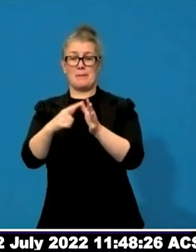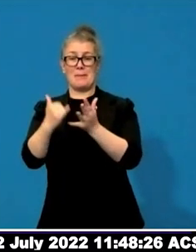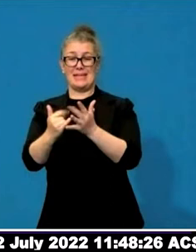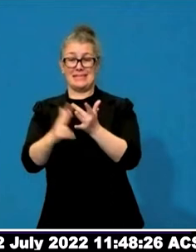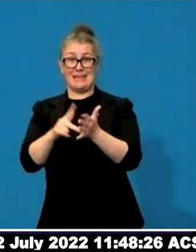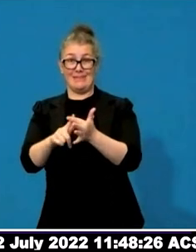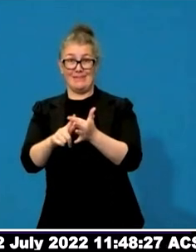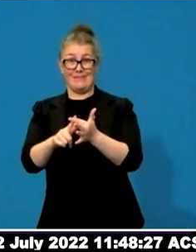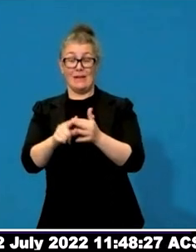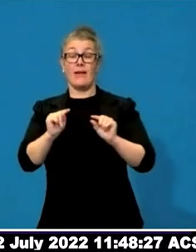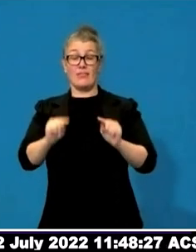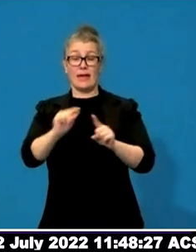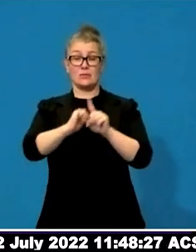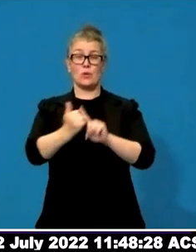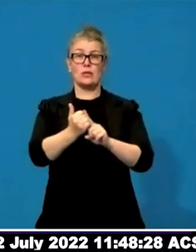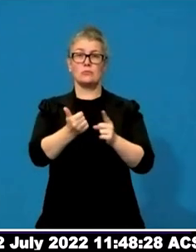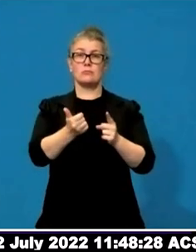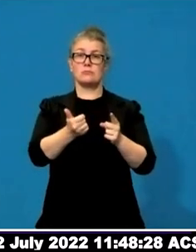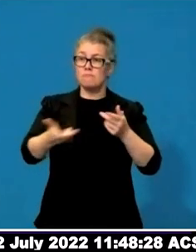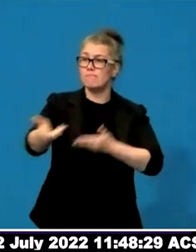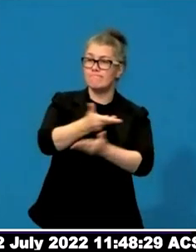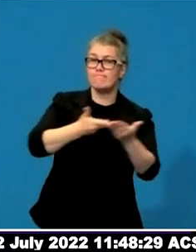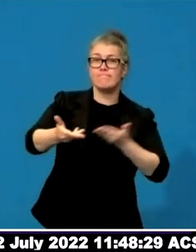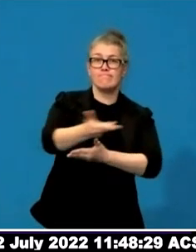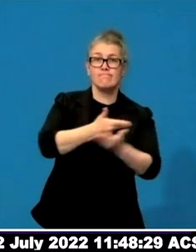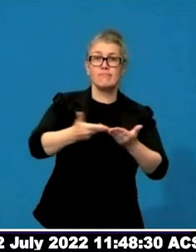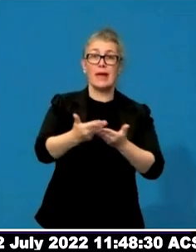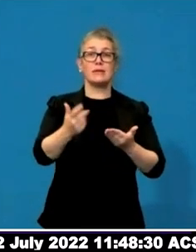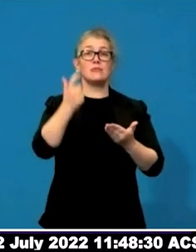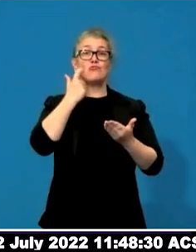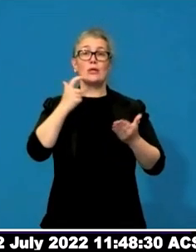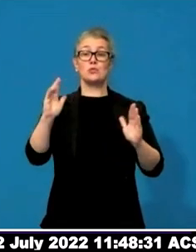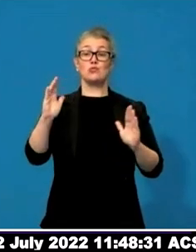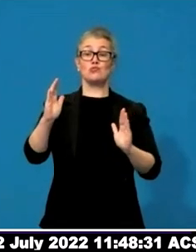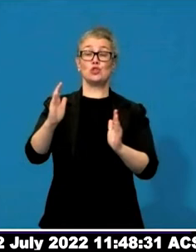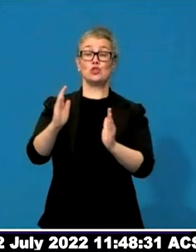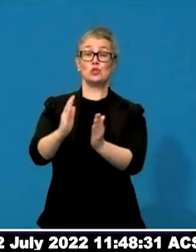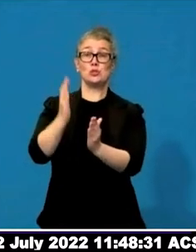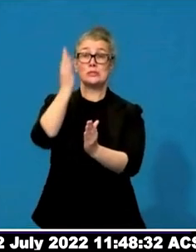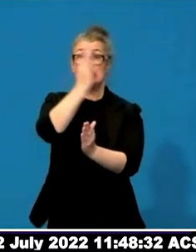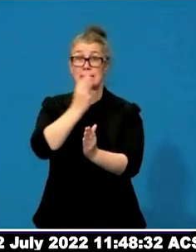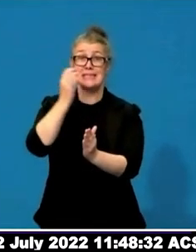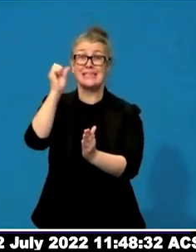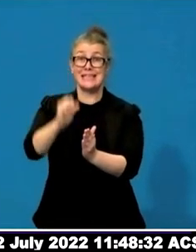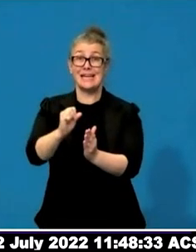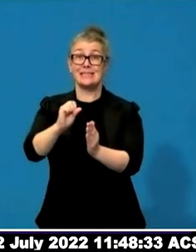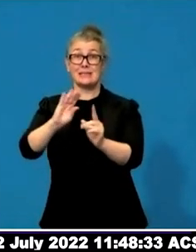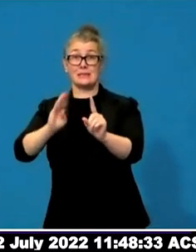It was something that people were going to move towards. The - there was no discussion at that planning meeting